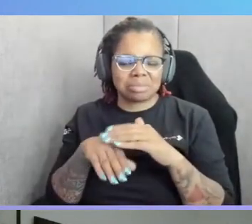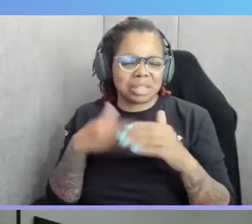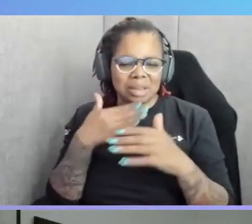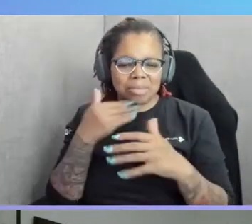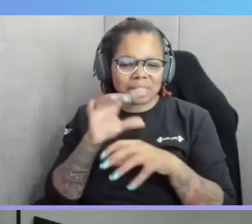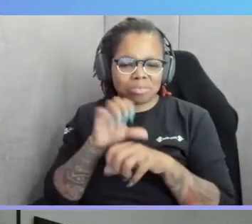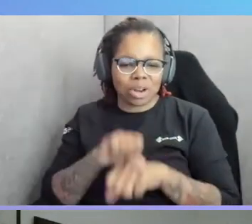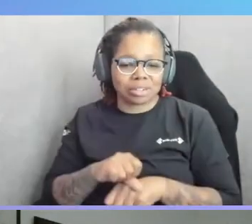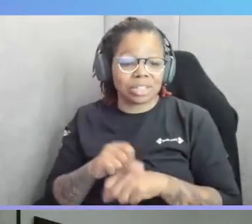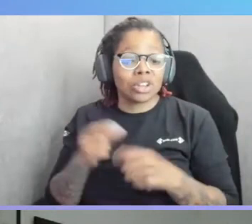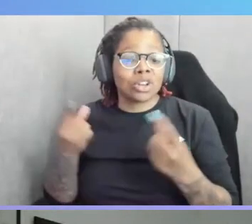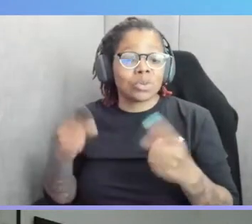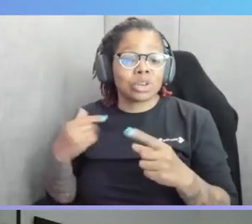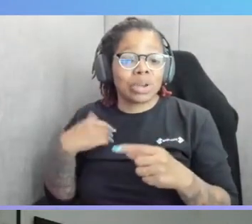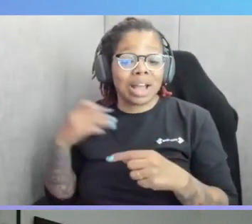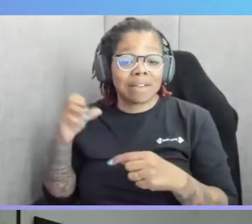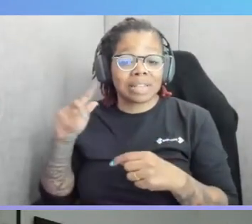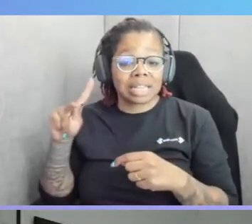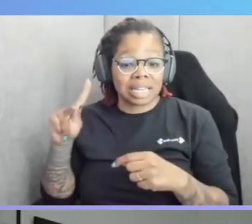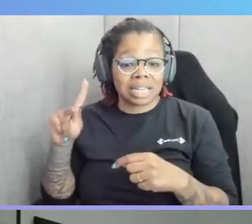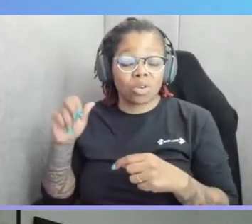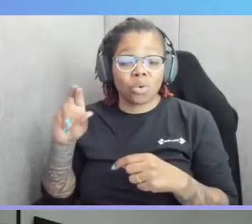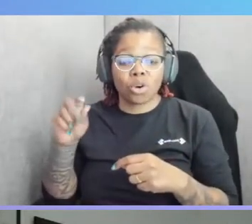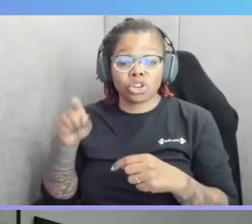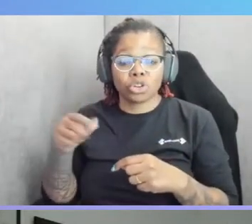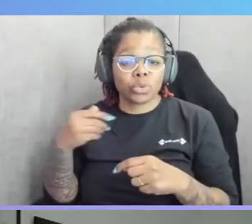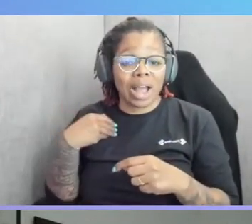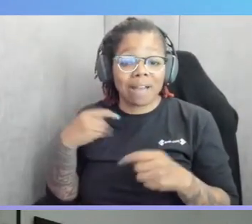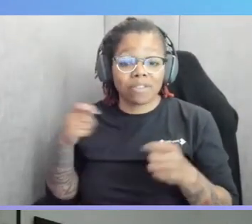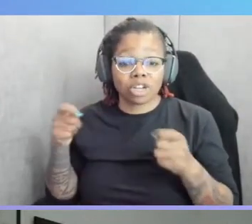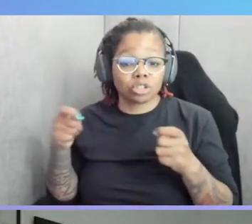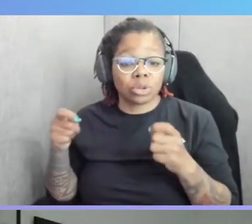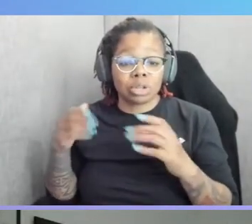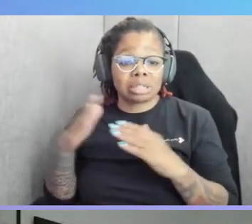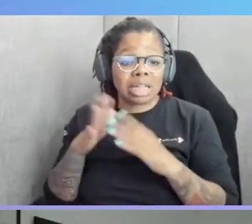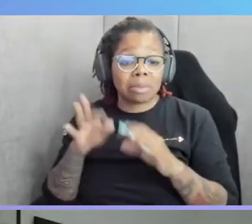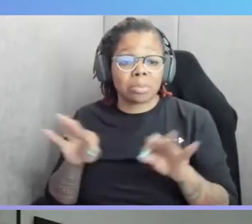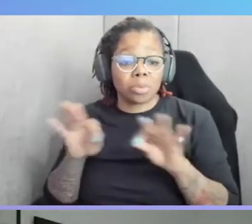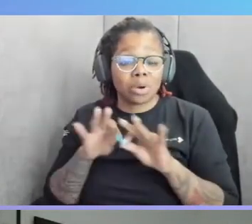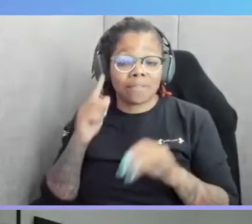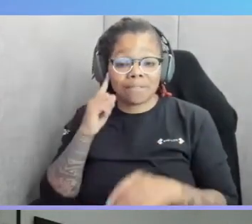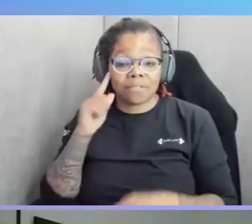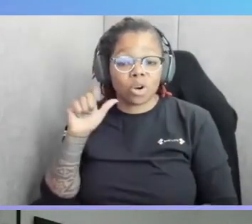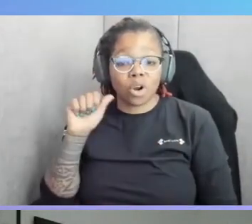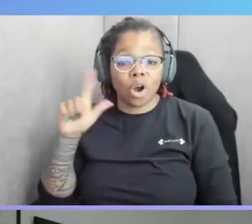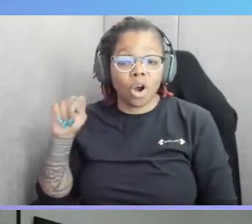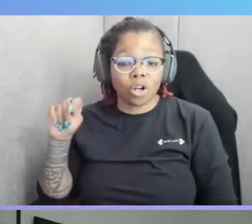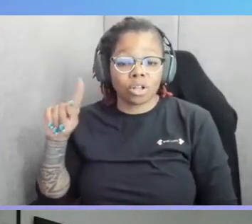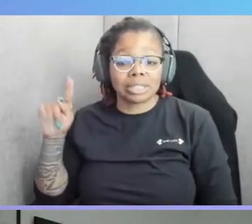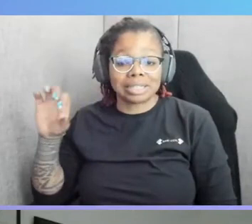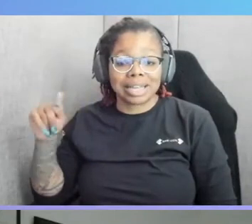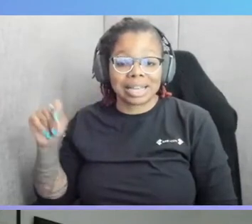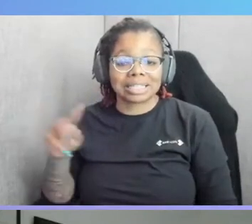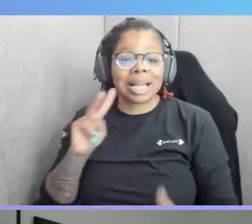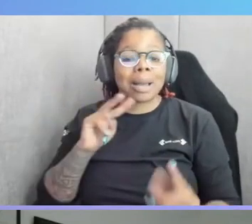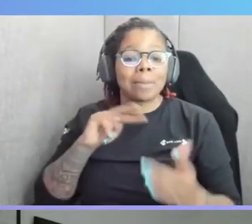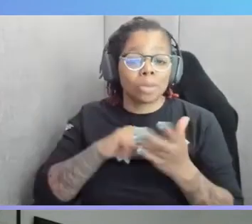when you have a link or you have a control, the most important thing for your alternative text is purpose. And context. And we